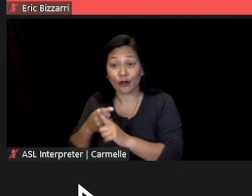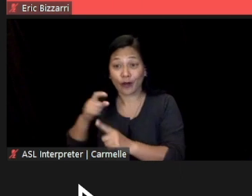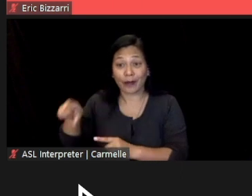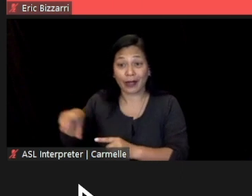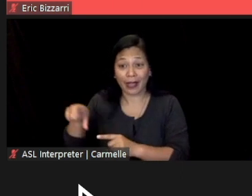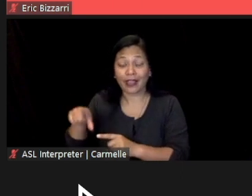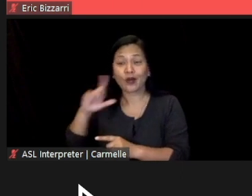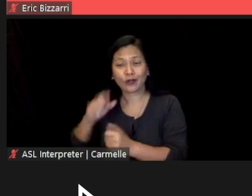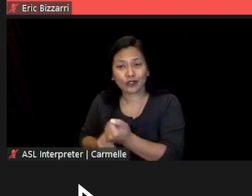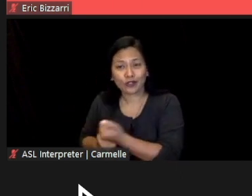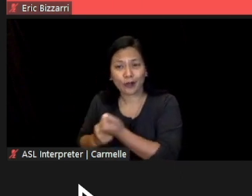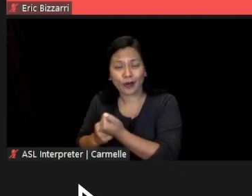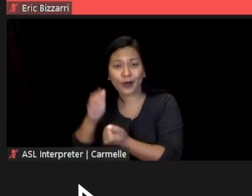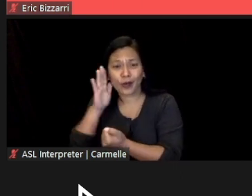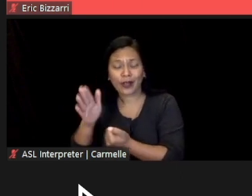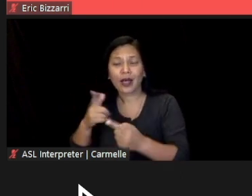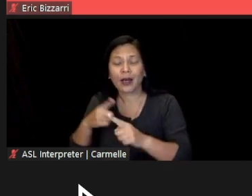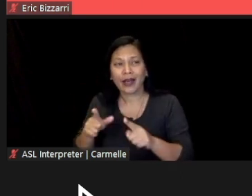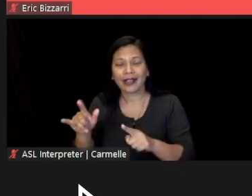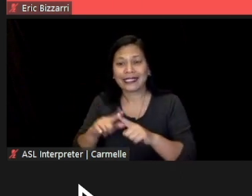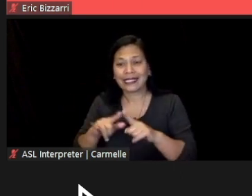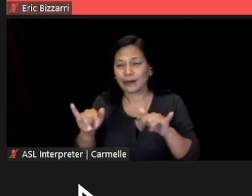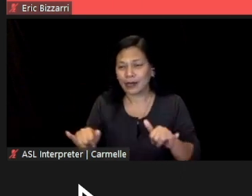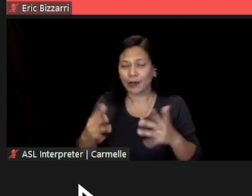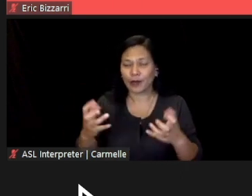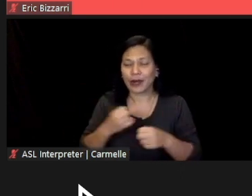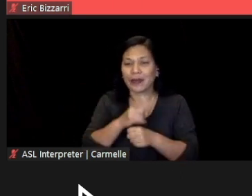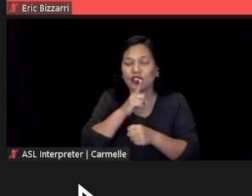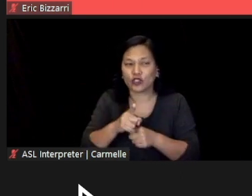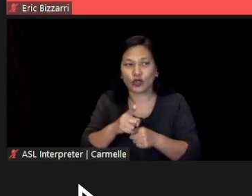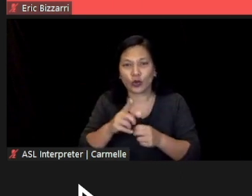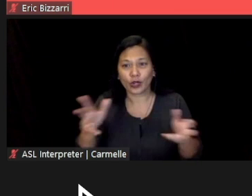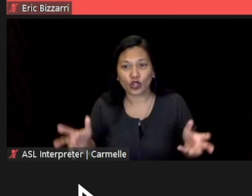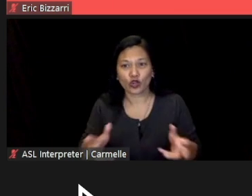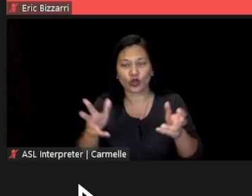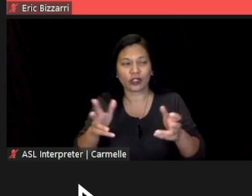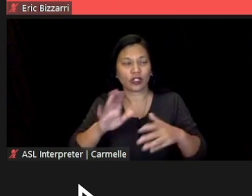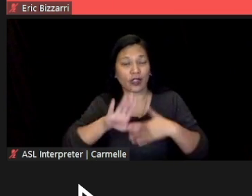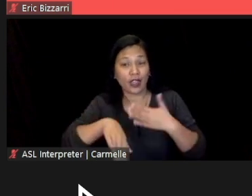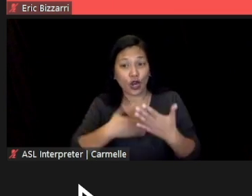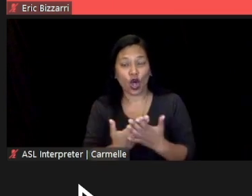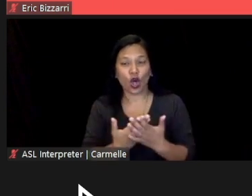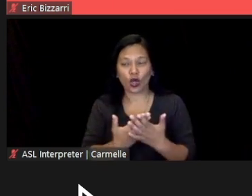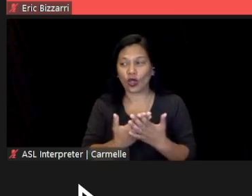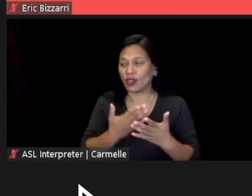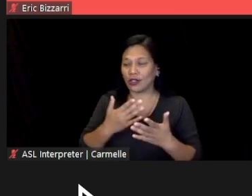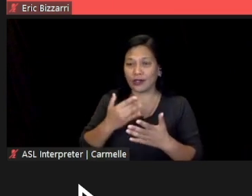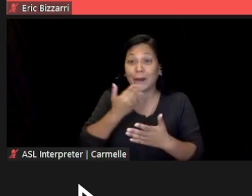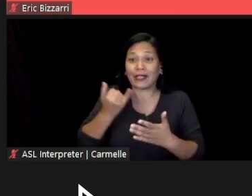But we also wanna make sure that we create an environment where the best projects are starting to come from other places too.